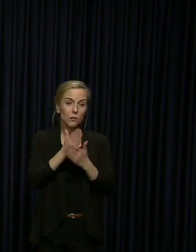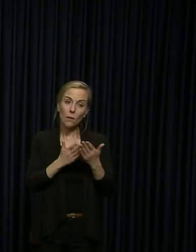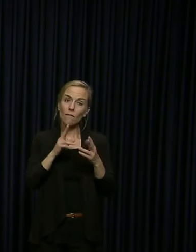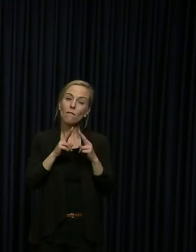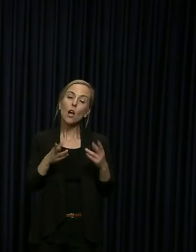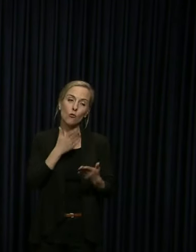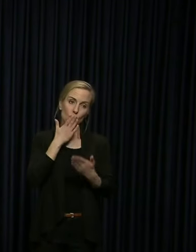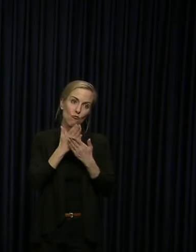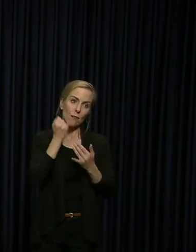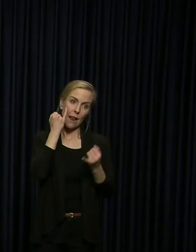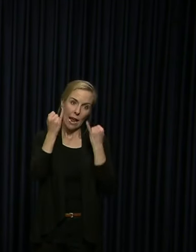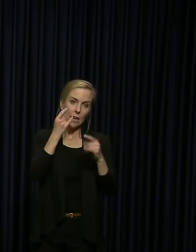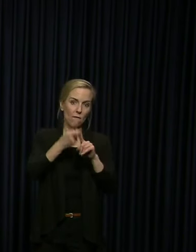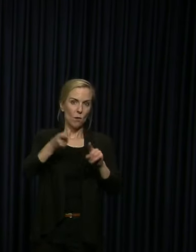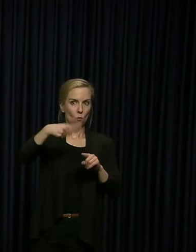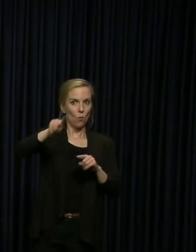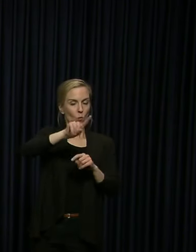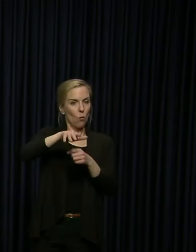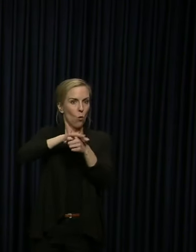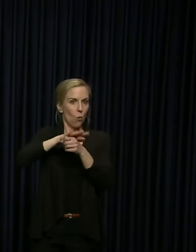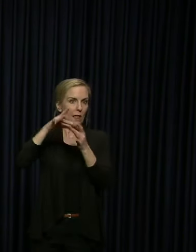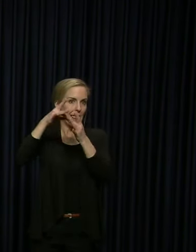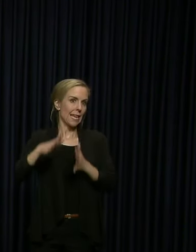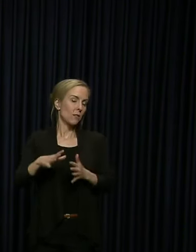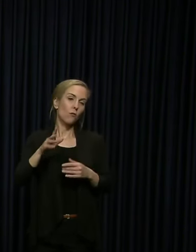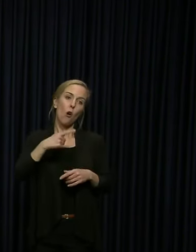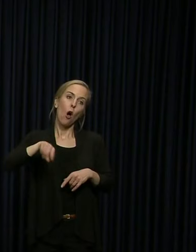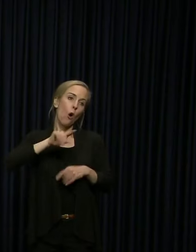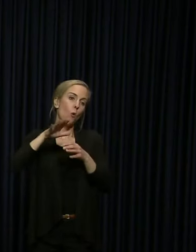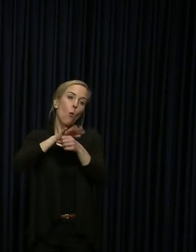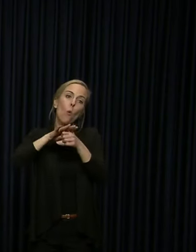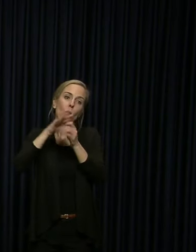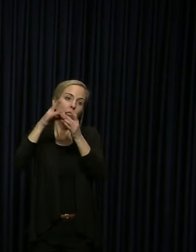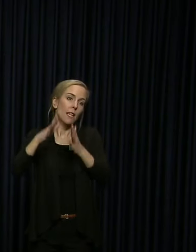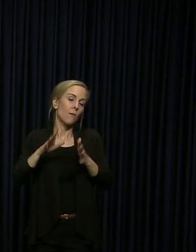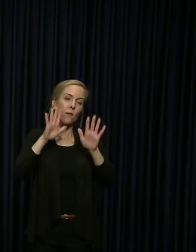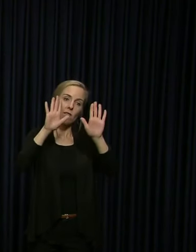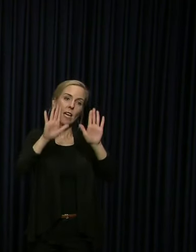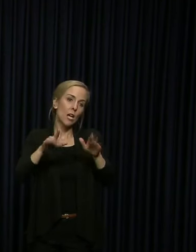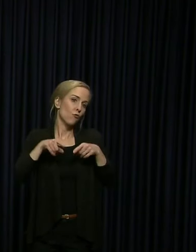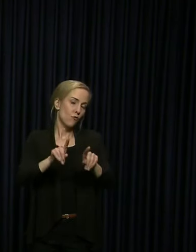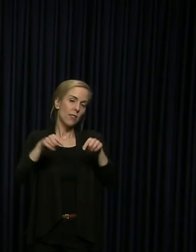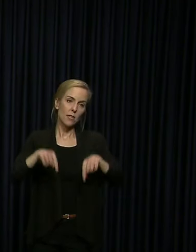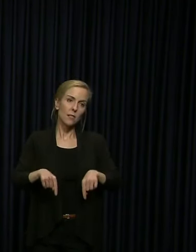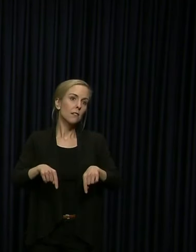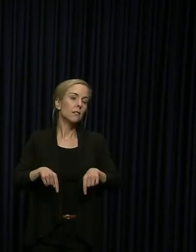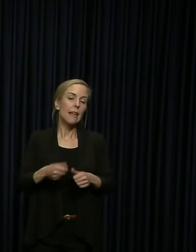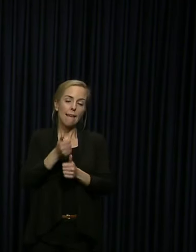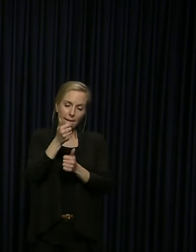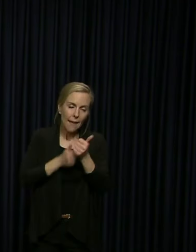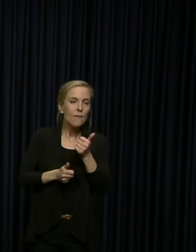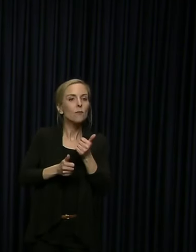I CAN DO MORE THAN THAT. THE STATE HAS DIRECTLY TESTED